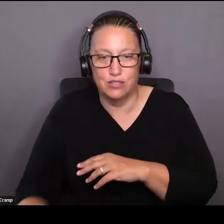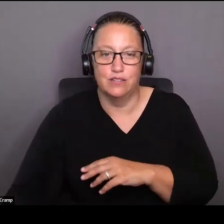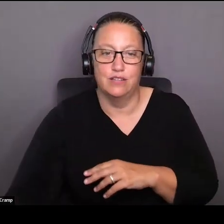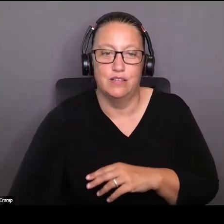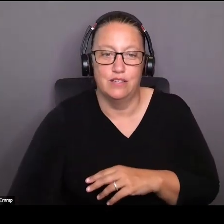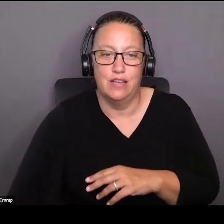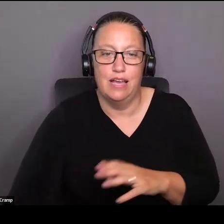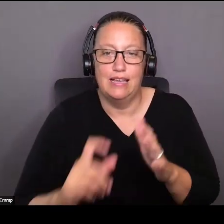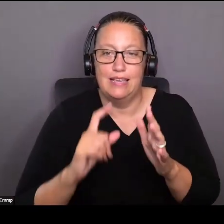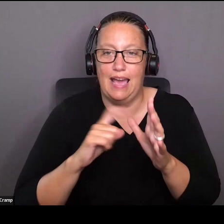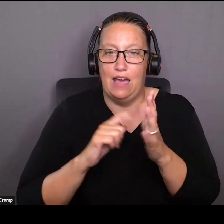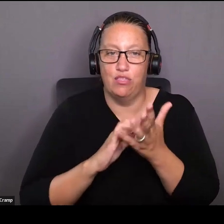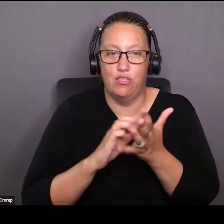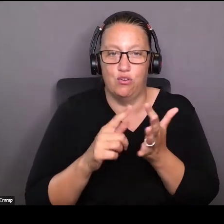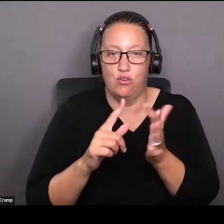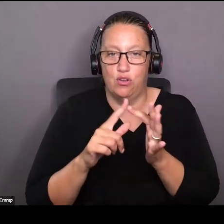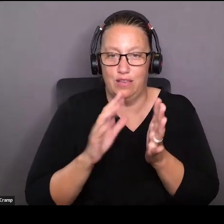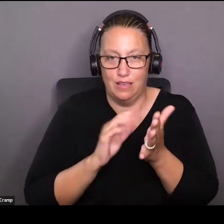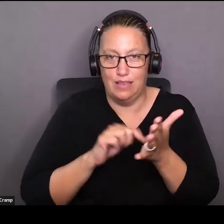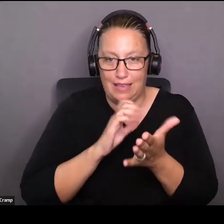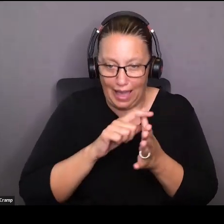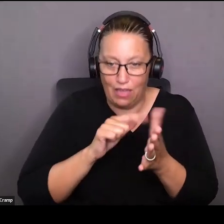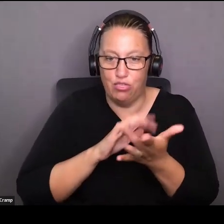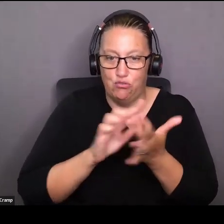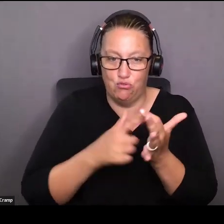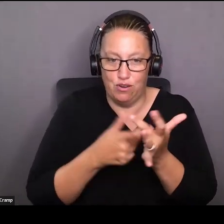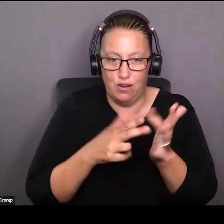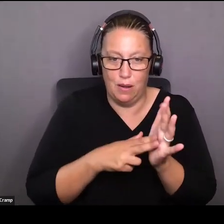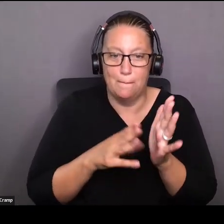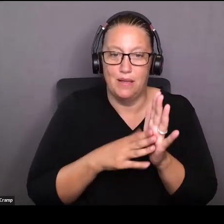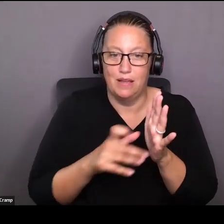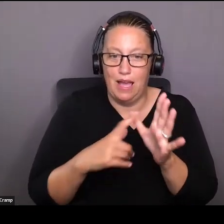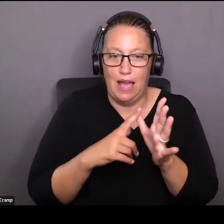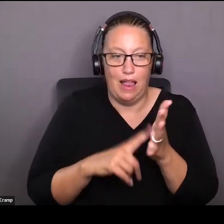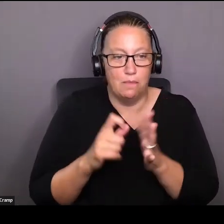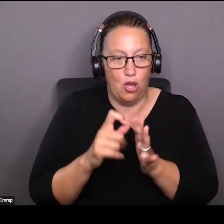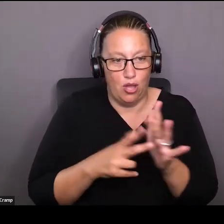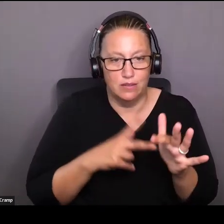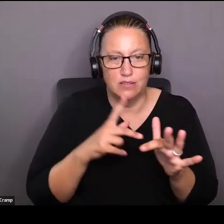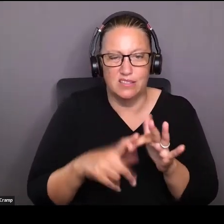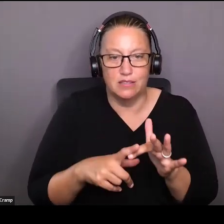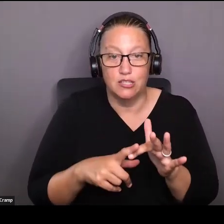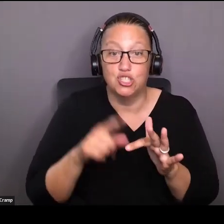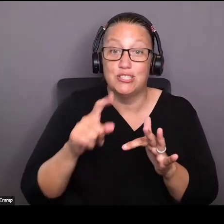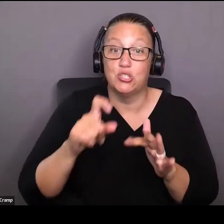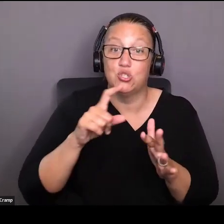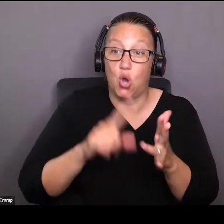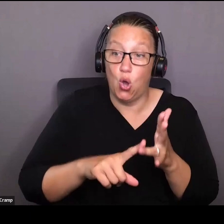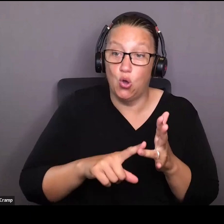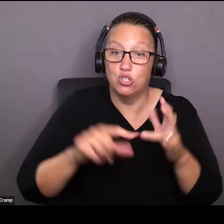CEO of inclusion. Australia. Catherine is a co-chair also of the National Disability